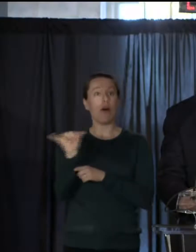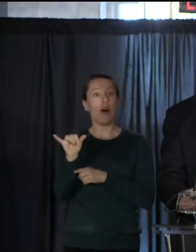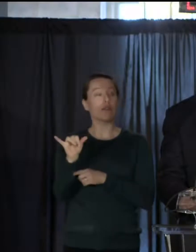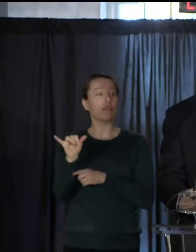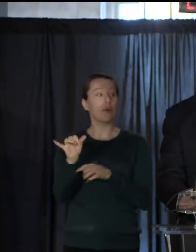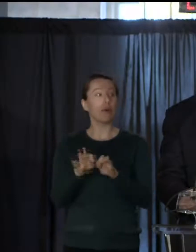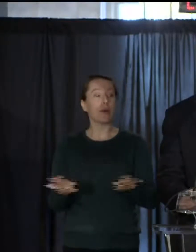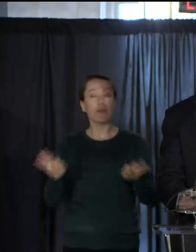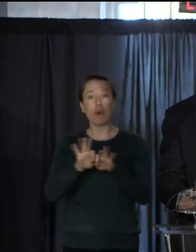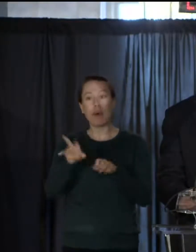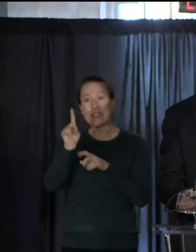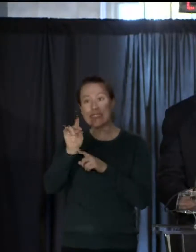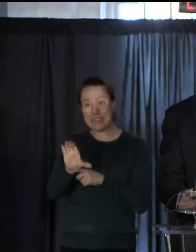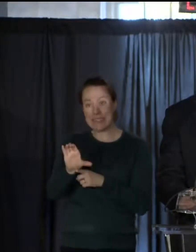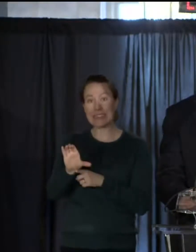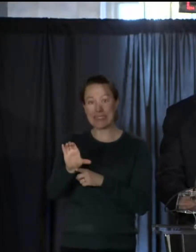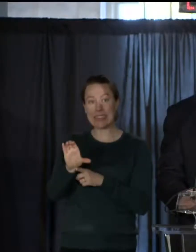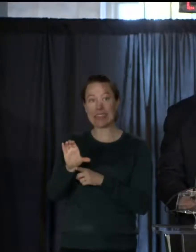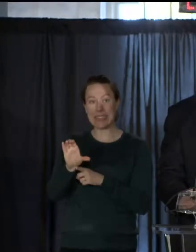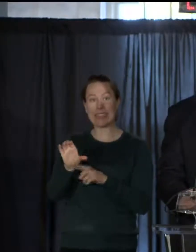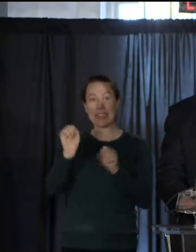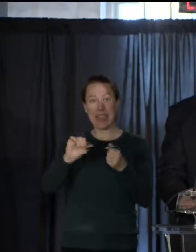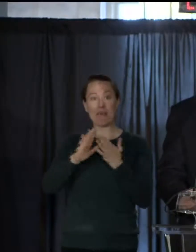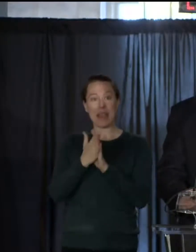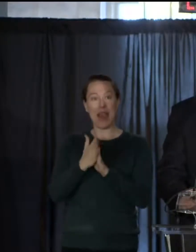THE DISTRICT OF COLUMBIA CAN BE THE STATE OF COLUMBIA.